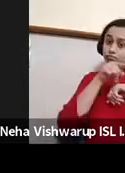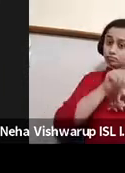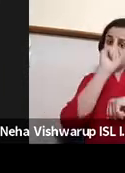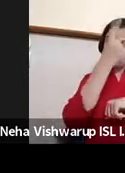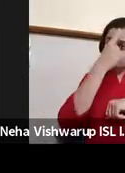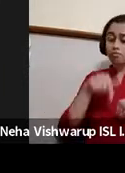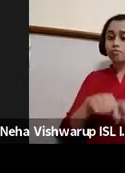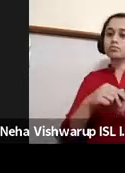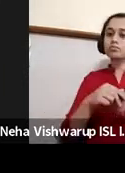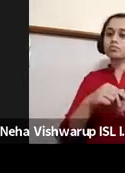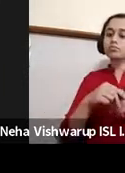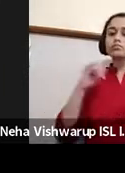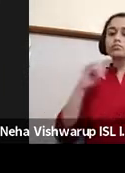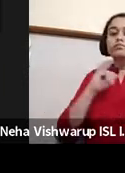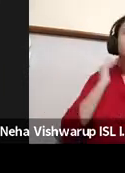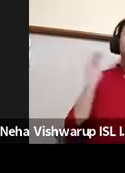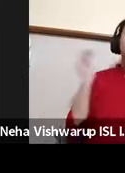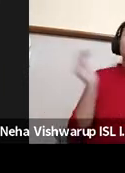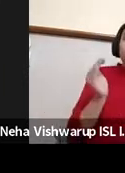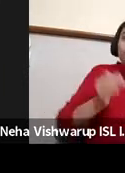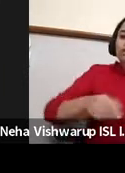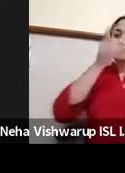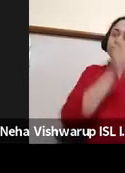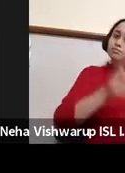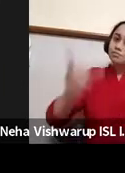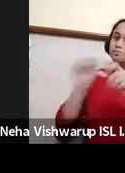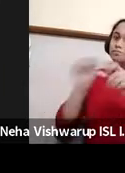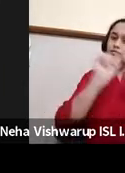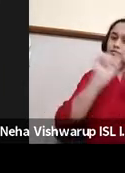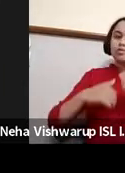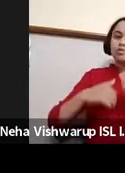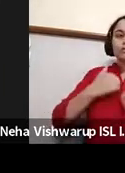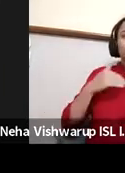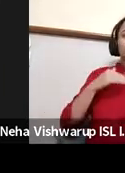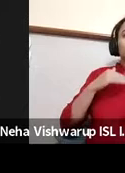broader discussions of the political and social environment at the time its relationship to the